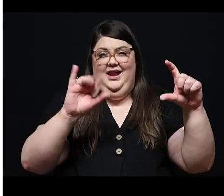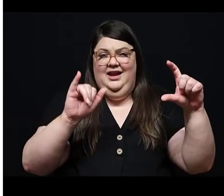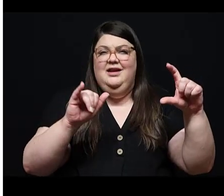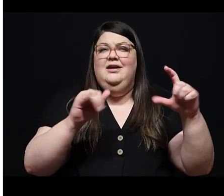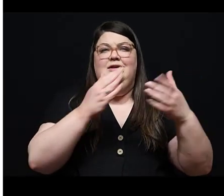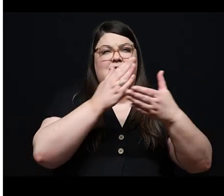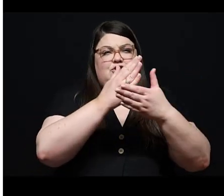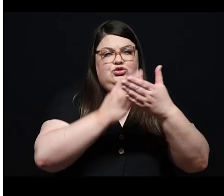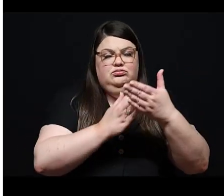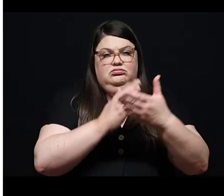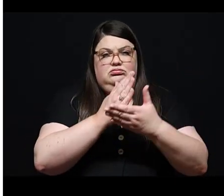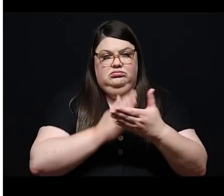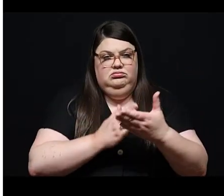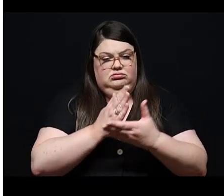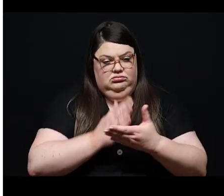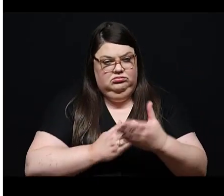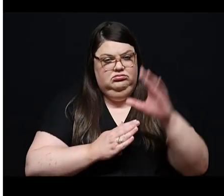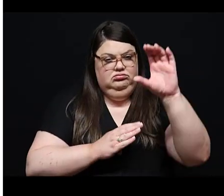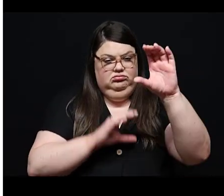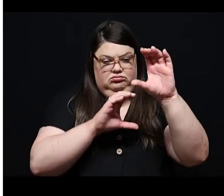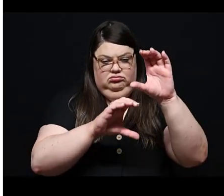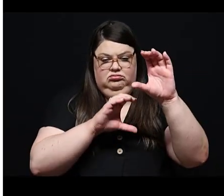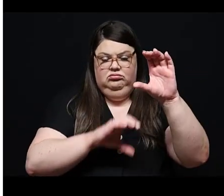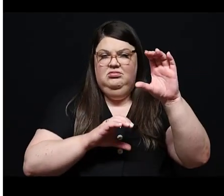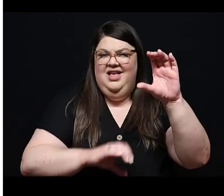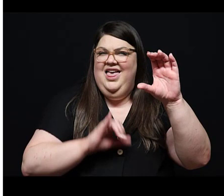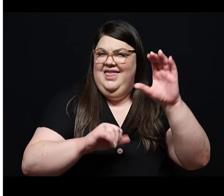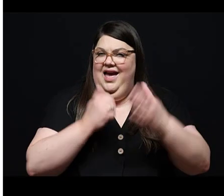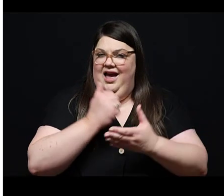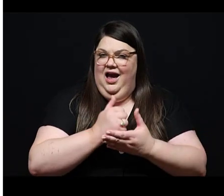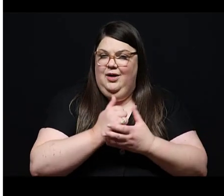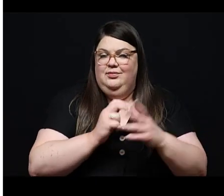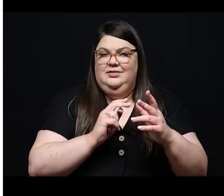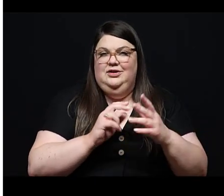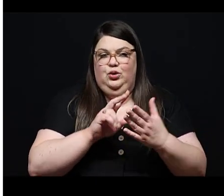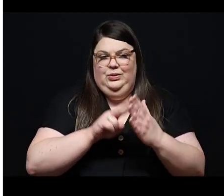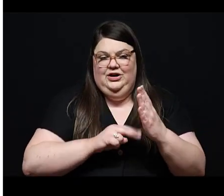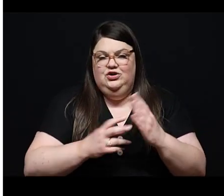to help readers understand the organization of the content contained within the document.